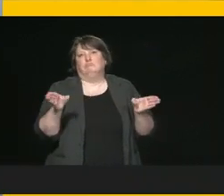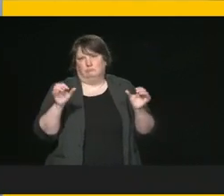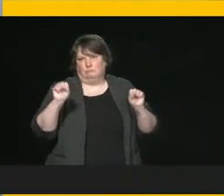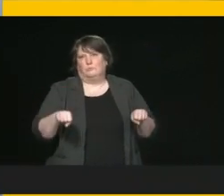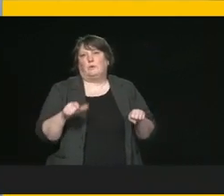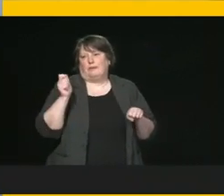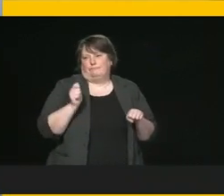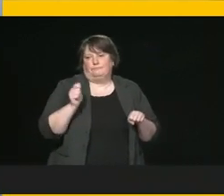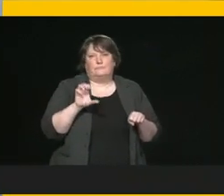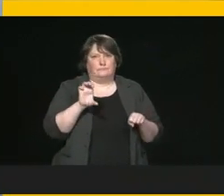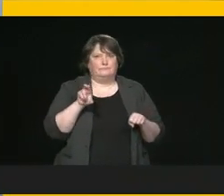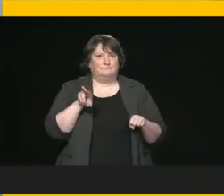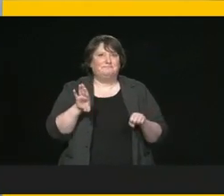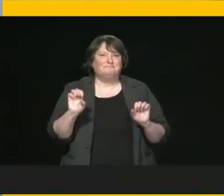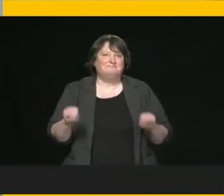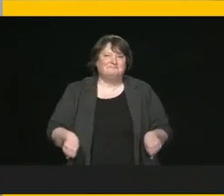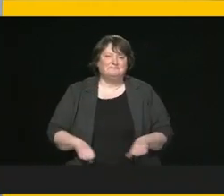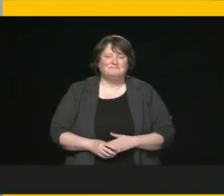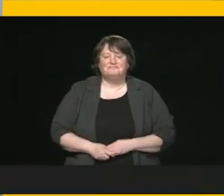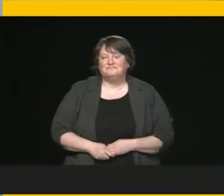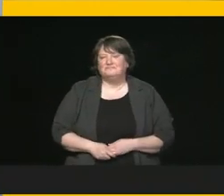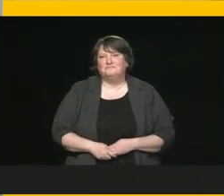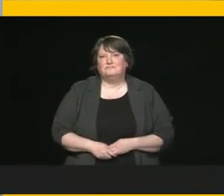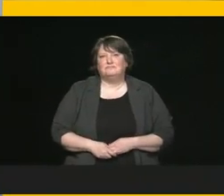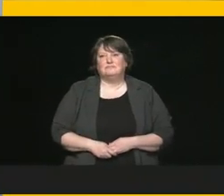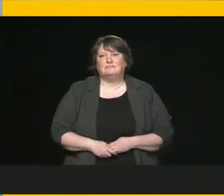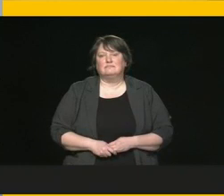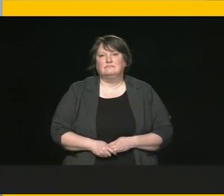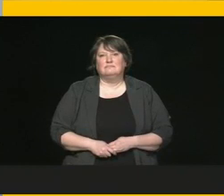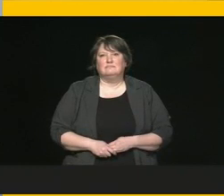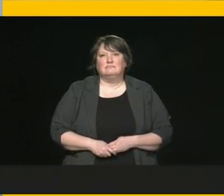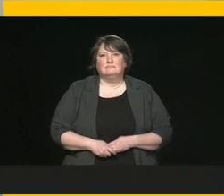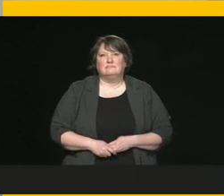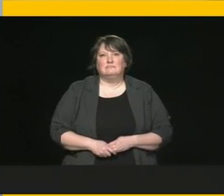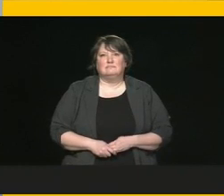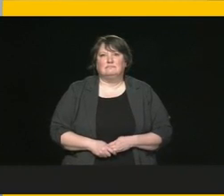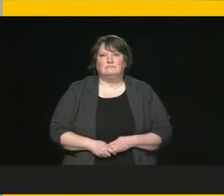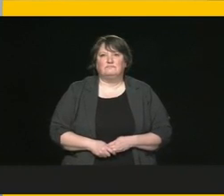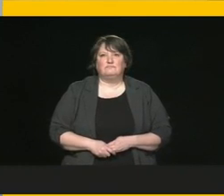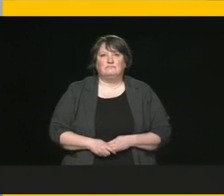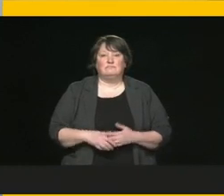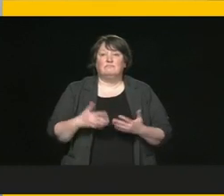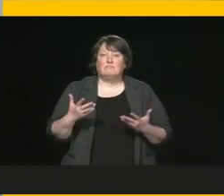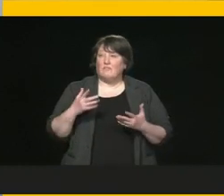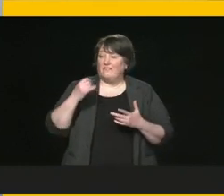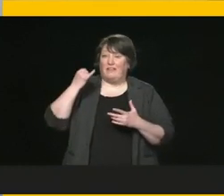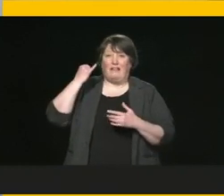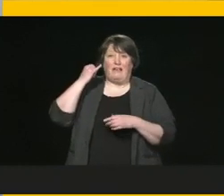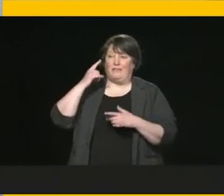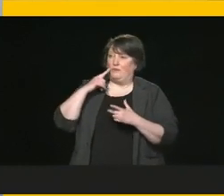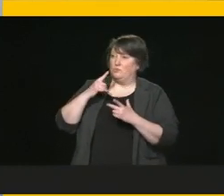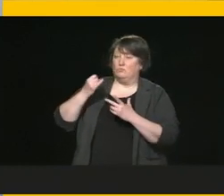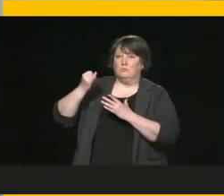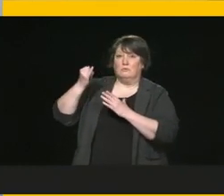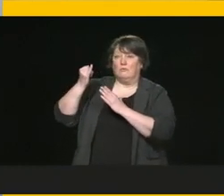THEREFORE, THE CERB WILL ALSO BE AVAILABLE TO THEM.